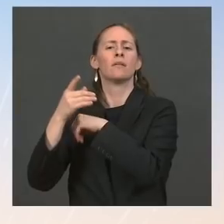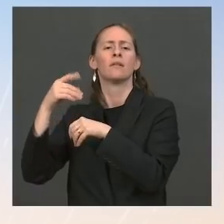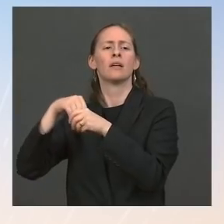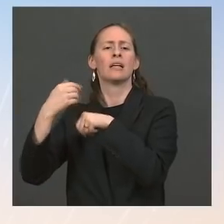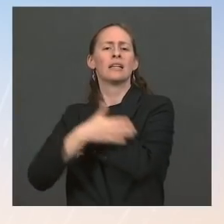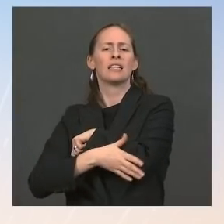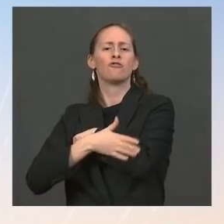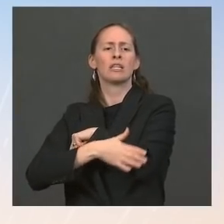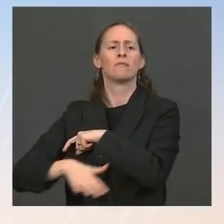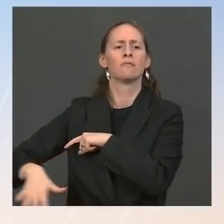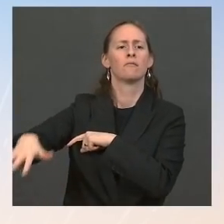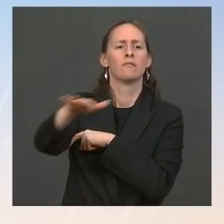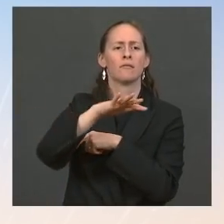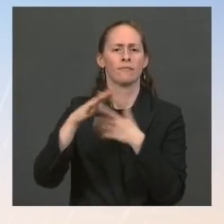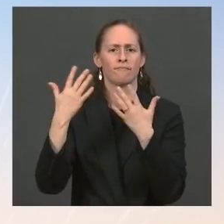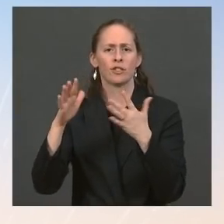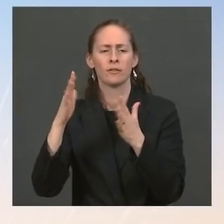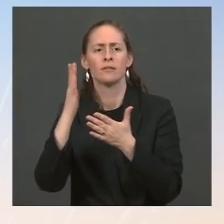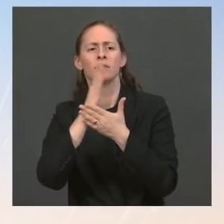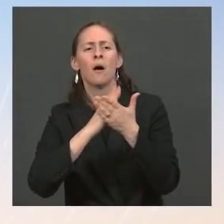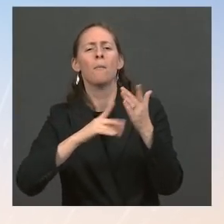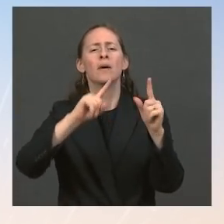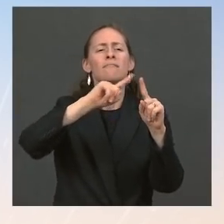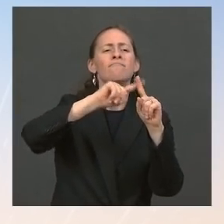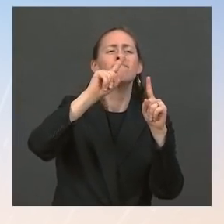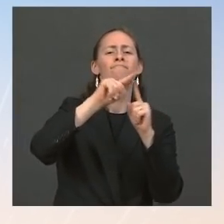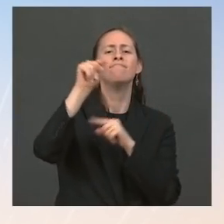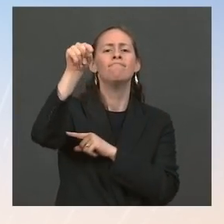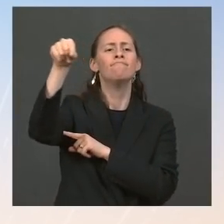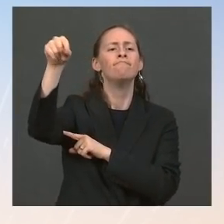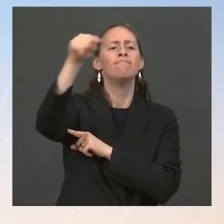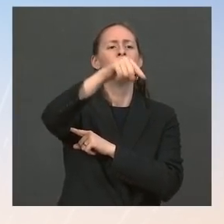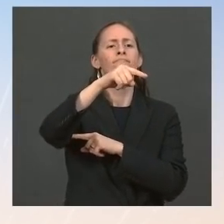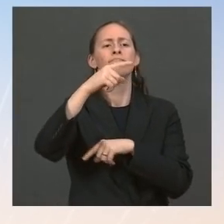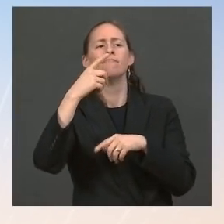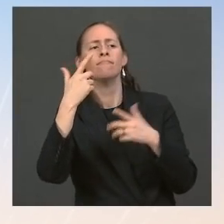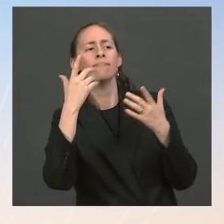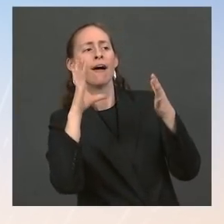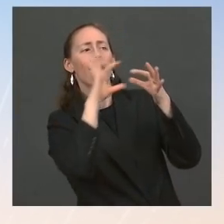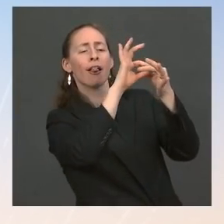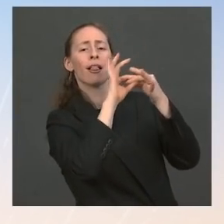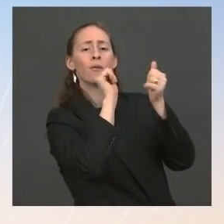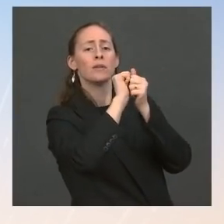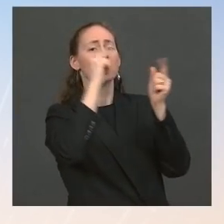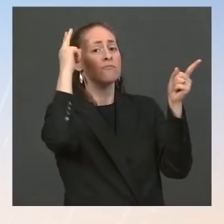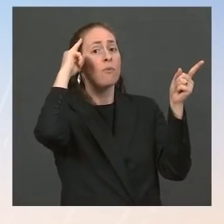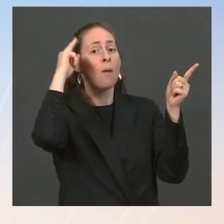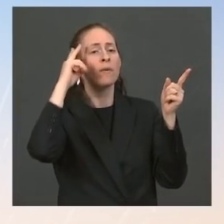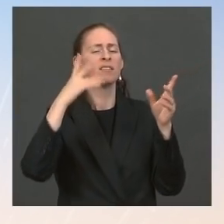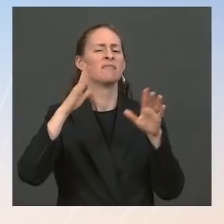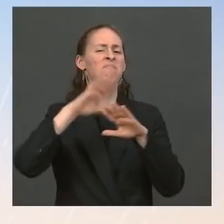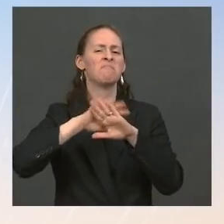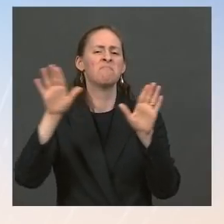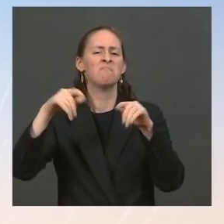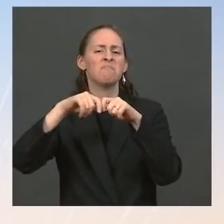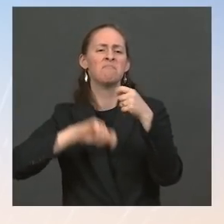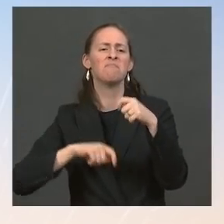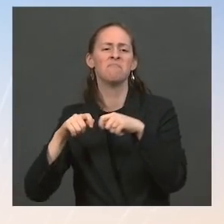So, what you're referring to, I believe, is the fact that, in June, a federal district court in Louisiana stopped the President's leasing pause